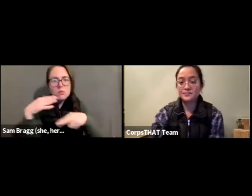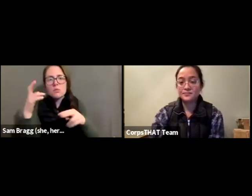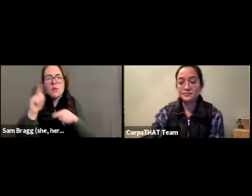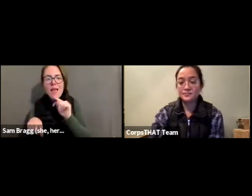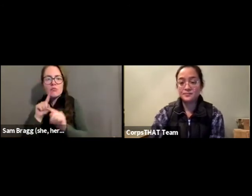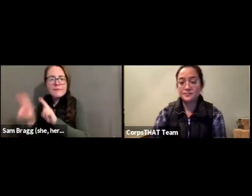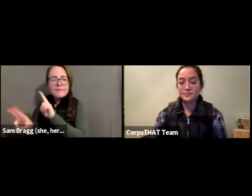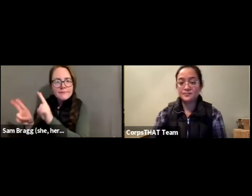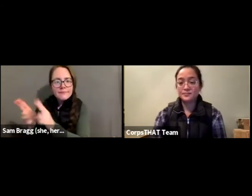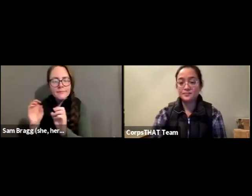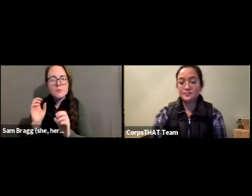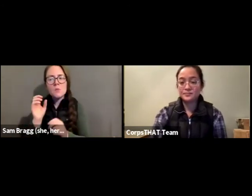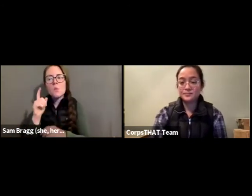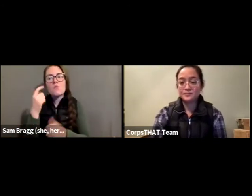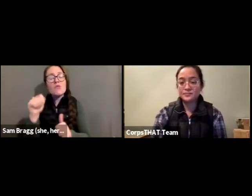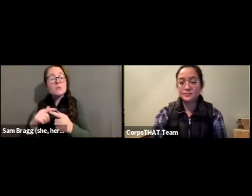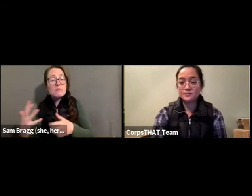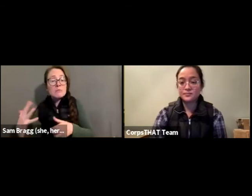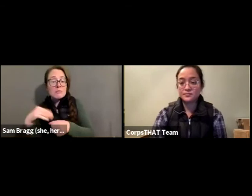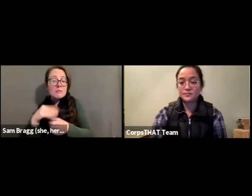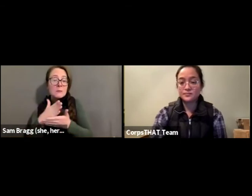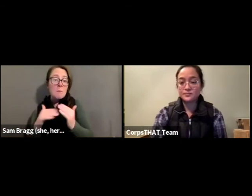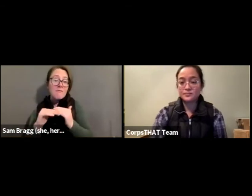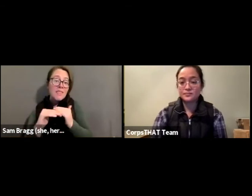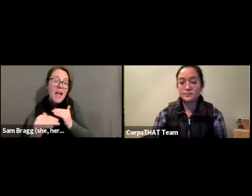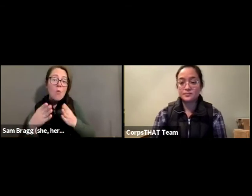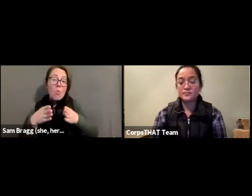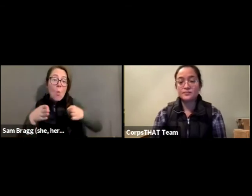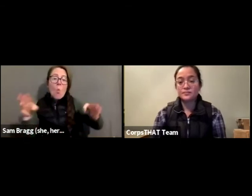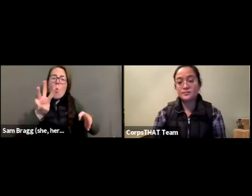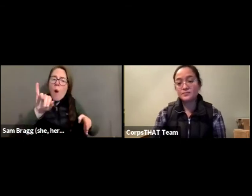was pretty rough train so you had to pay attention and you had to stay on task with that but whenever